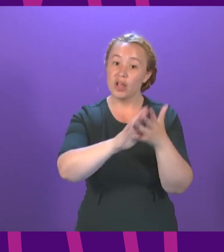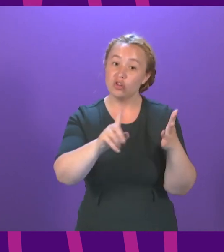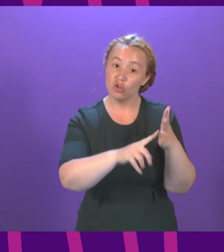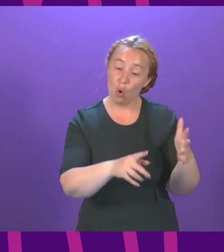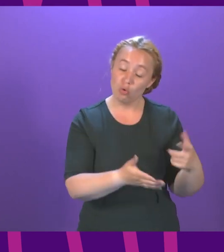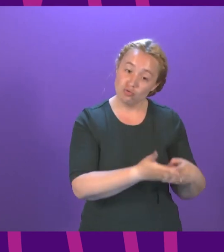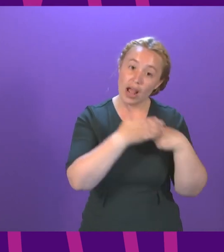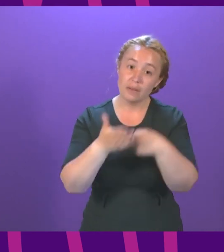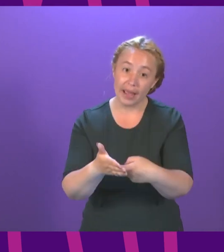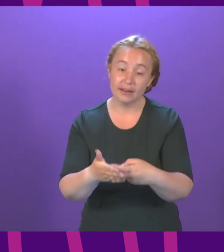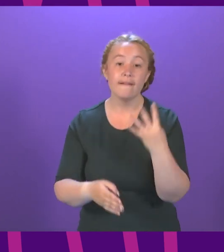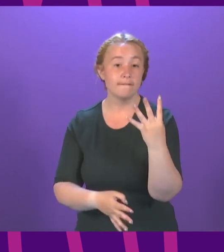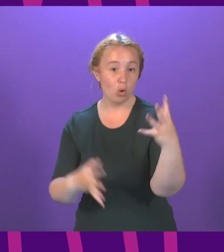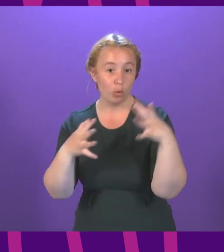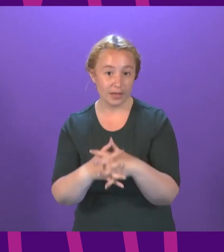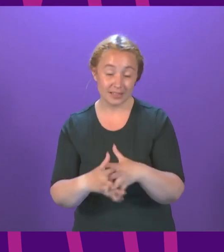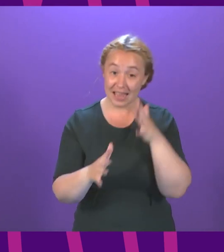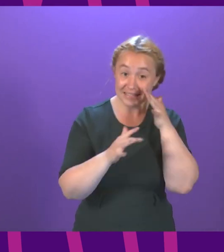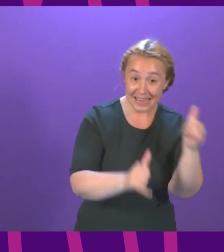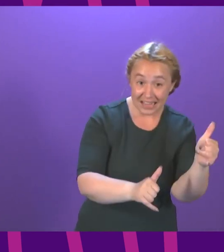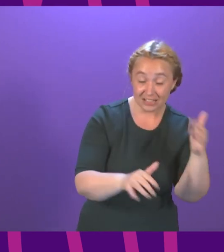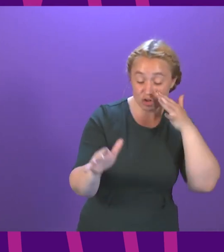Testing, tracing, rolling out the vaccination programme and providing financial support